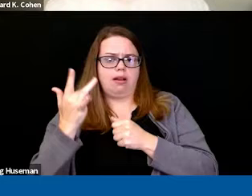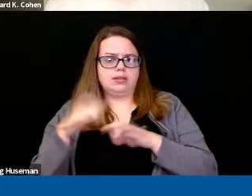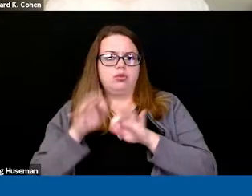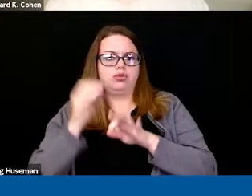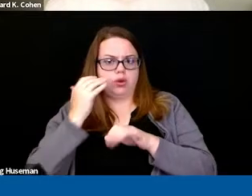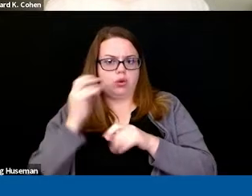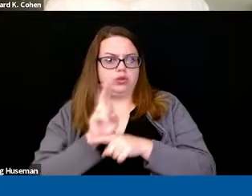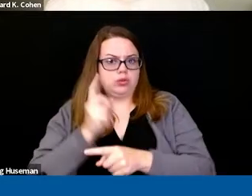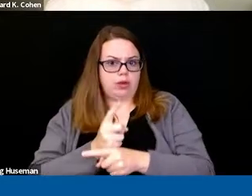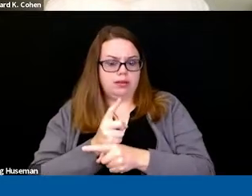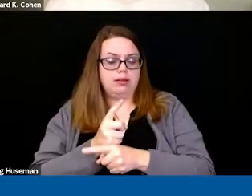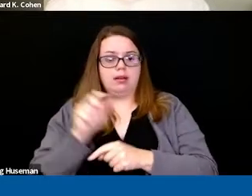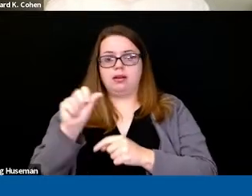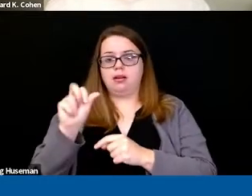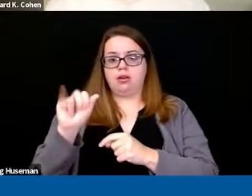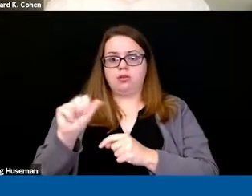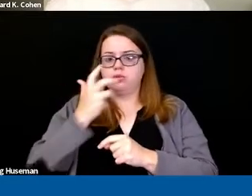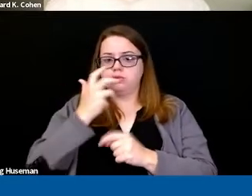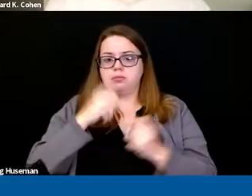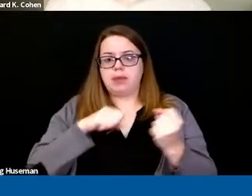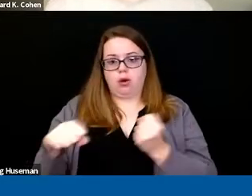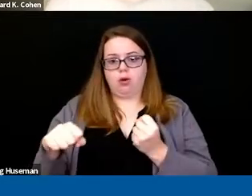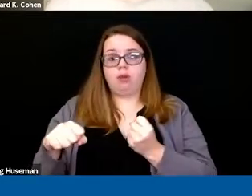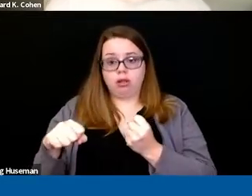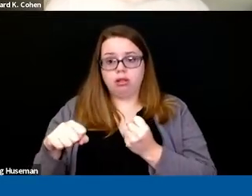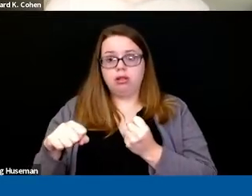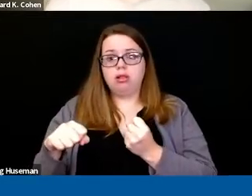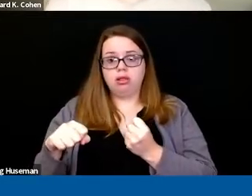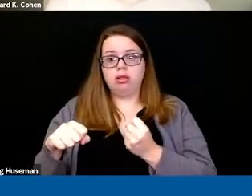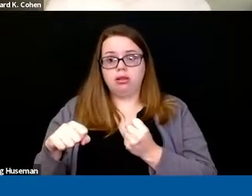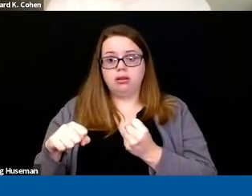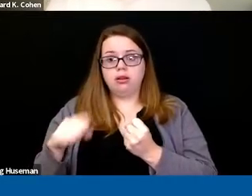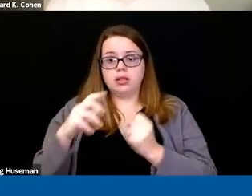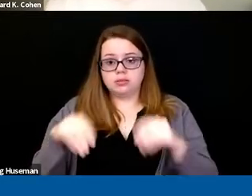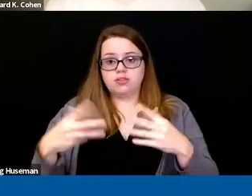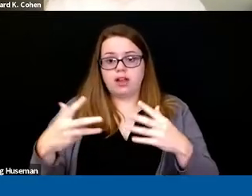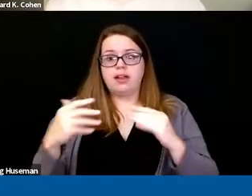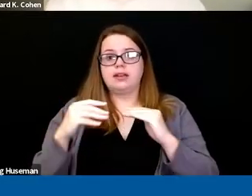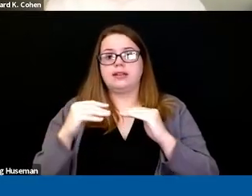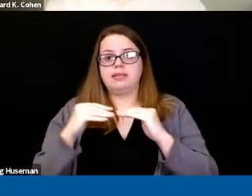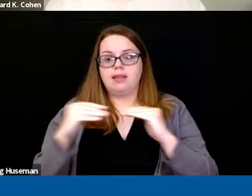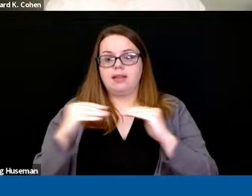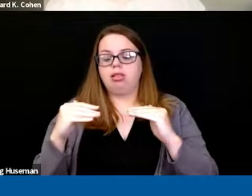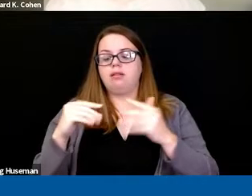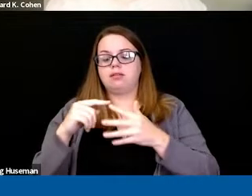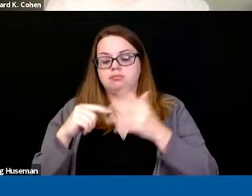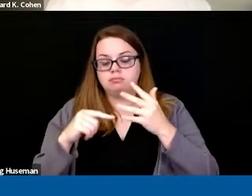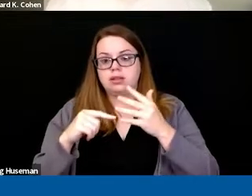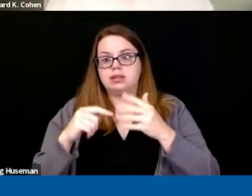So ARIA is very powerful and essential to providing the level of dynamics available in today's web.